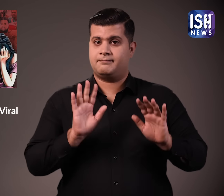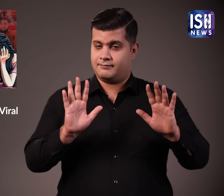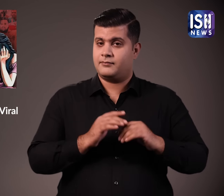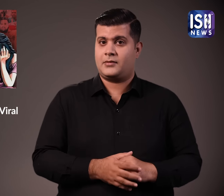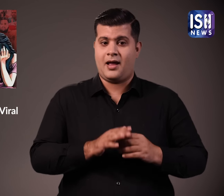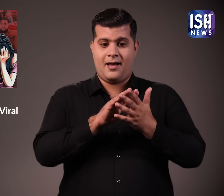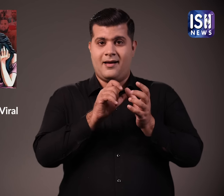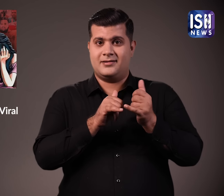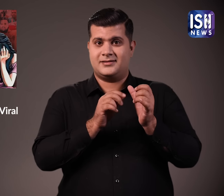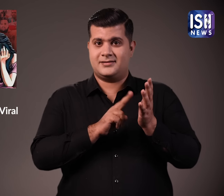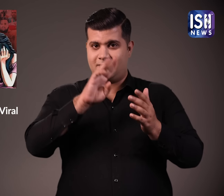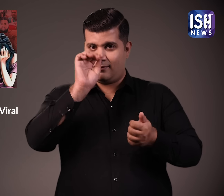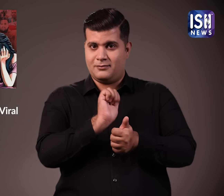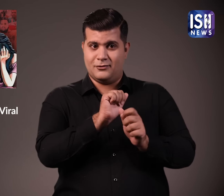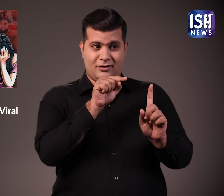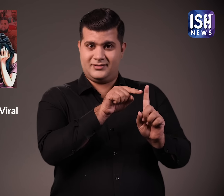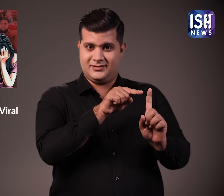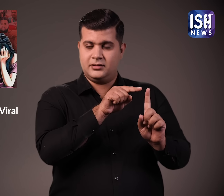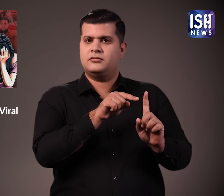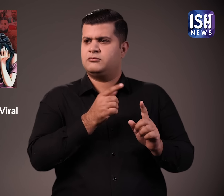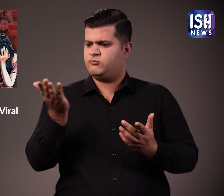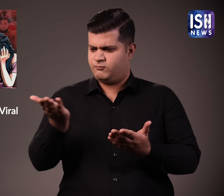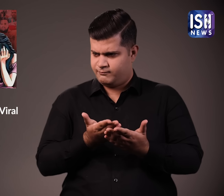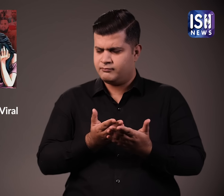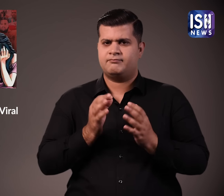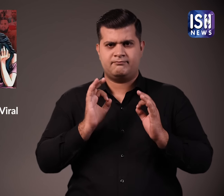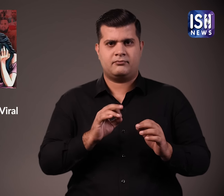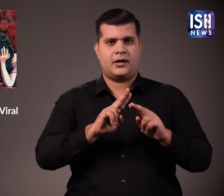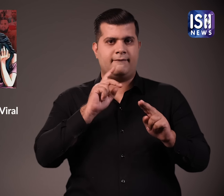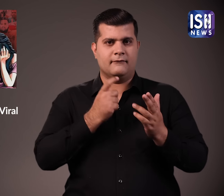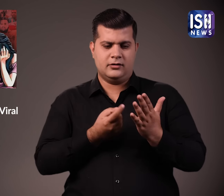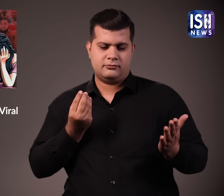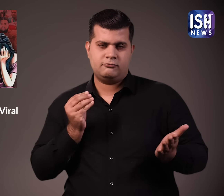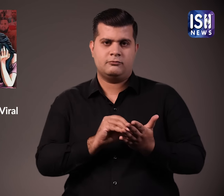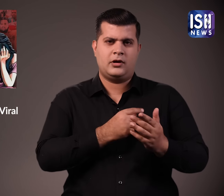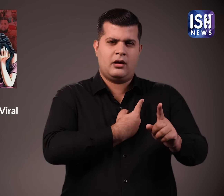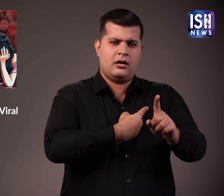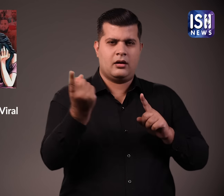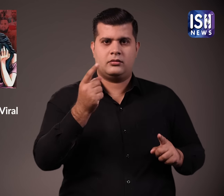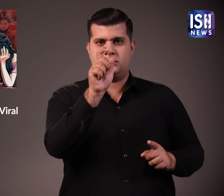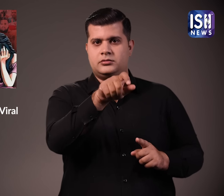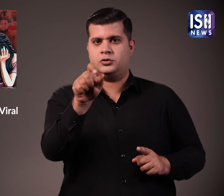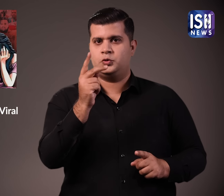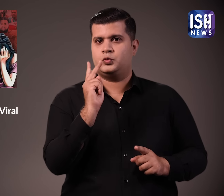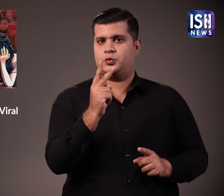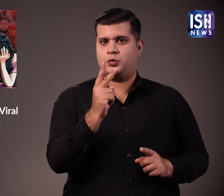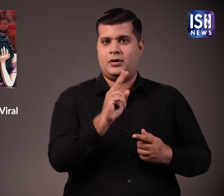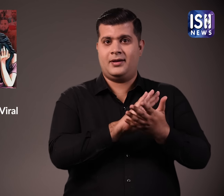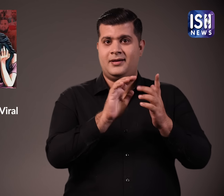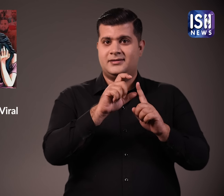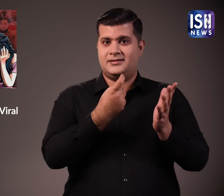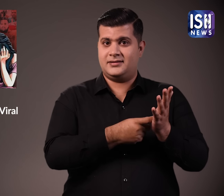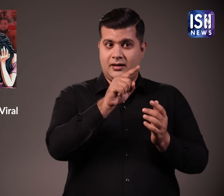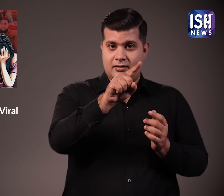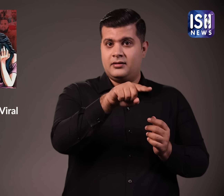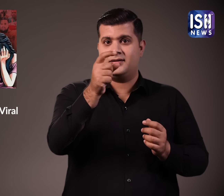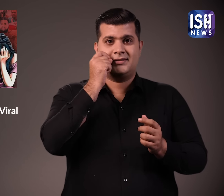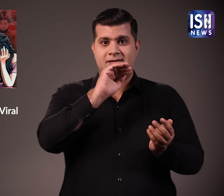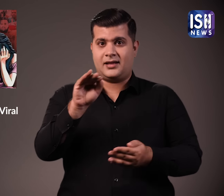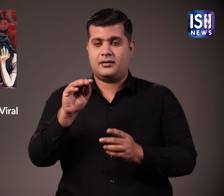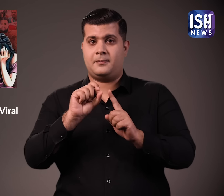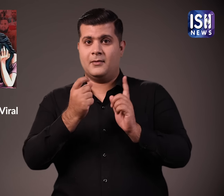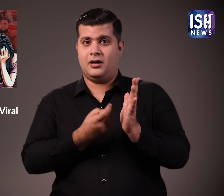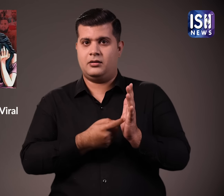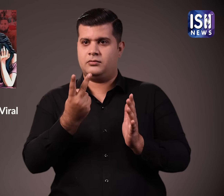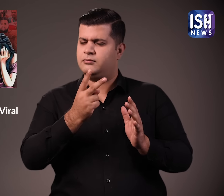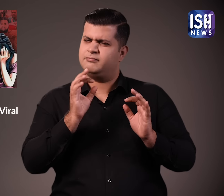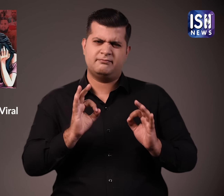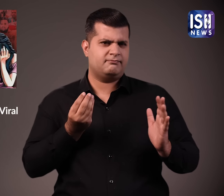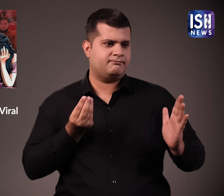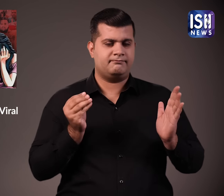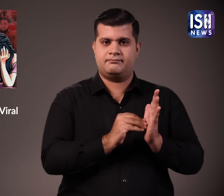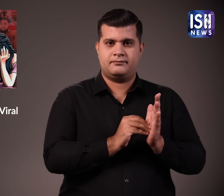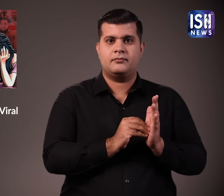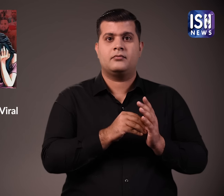The Hassan Police has registered a case against HD Revanna and Prajwal.